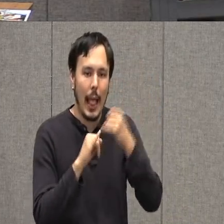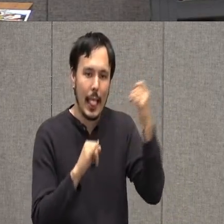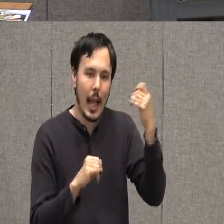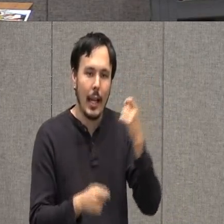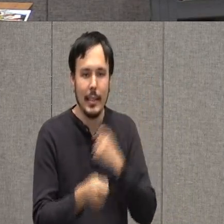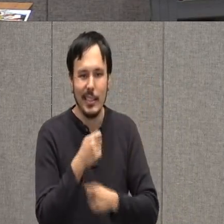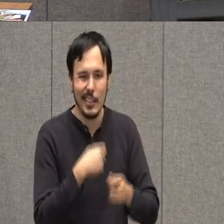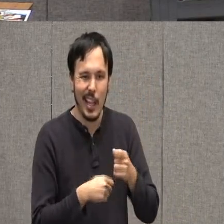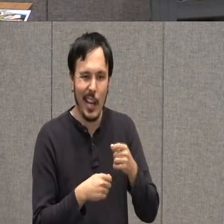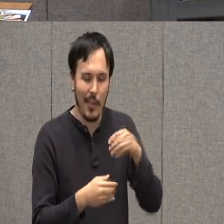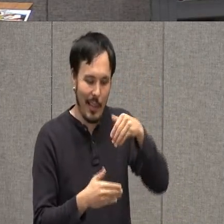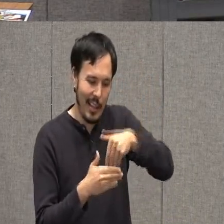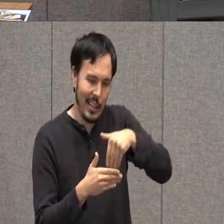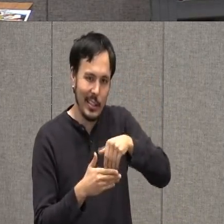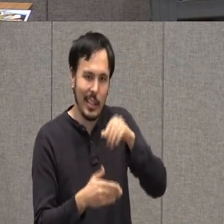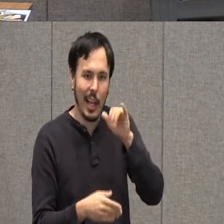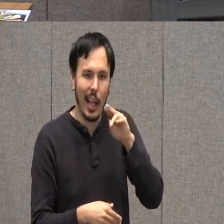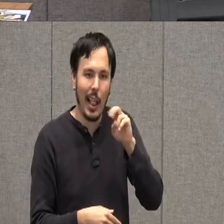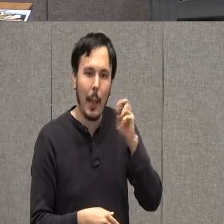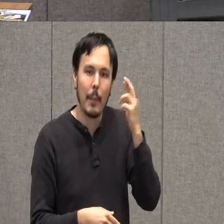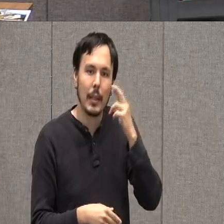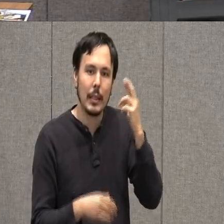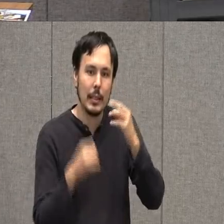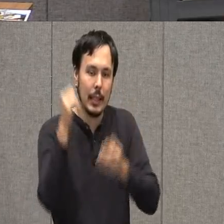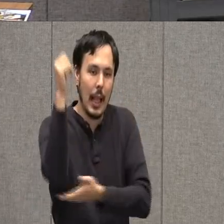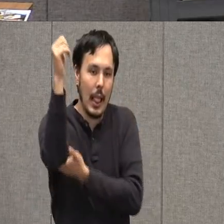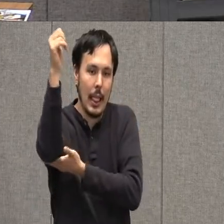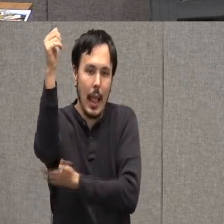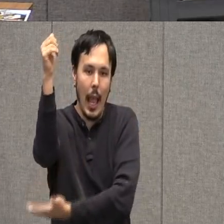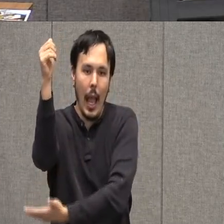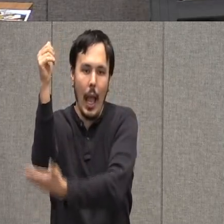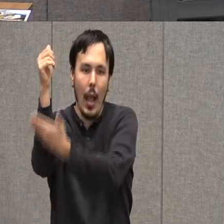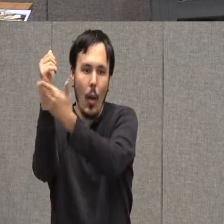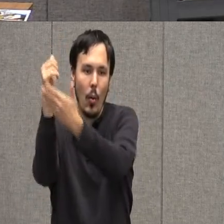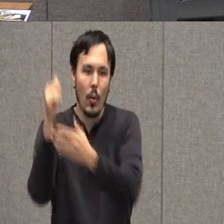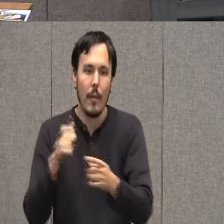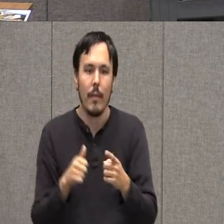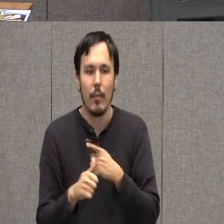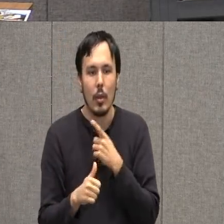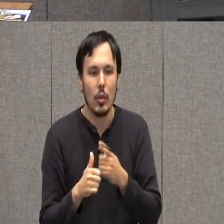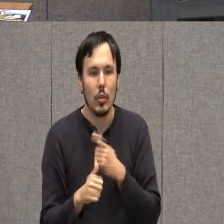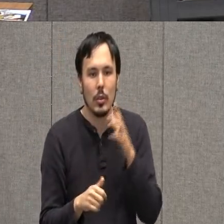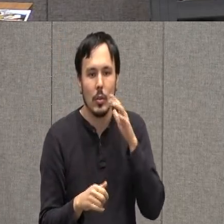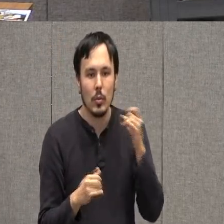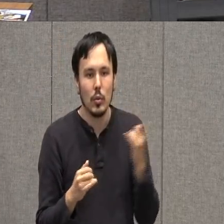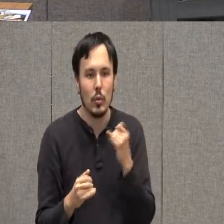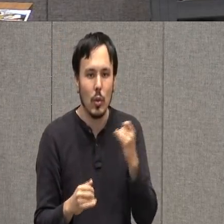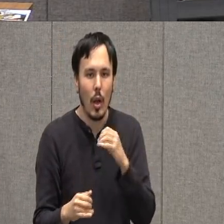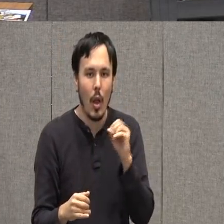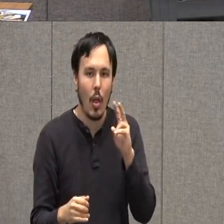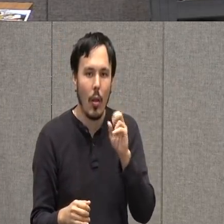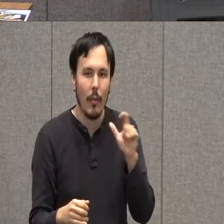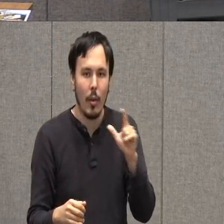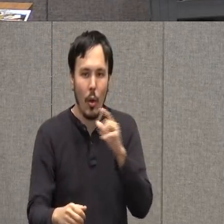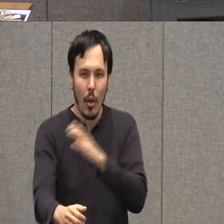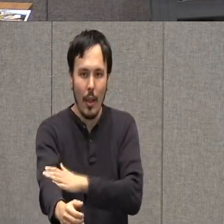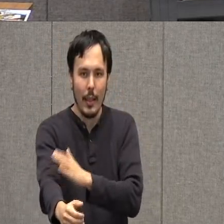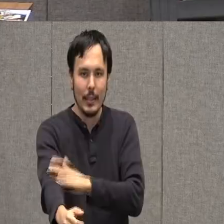You know what I mean? Yeah. [Ley] 'Cause then I'm gonna draw the oval shape kind of right a little bit beneath that. I can't wait to see what you're doing back there.